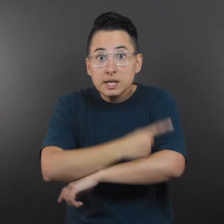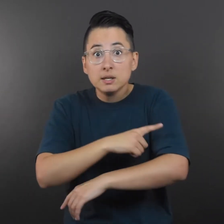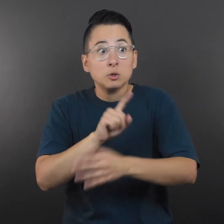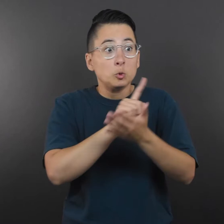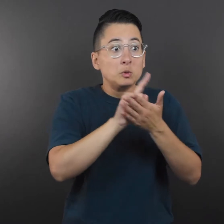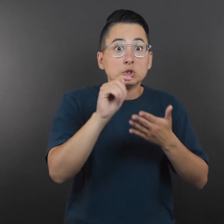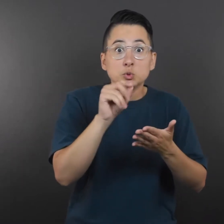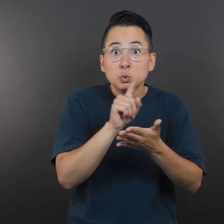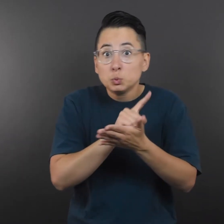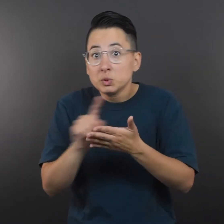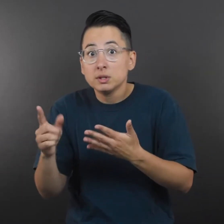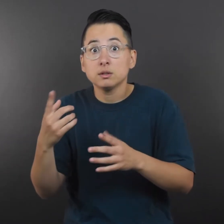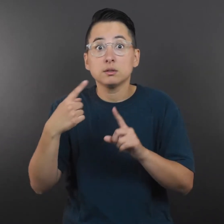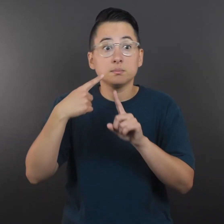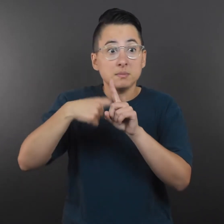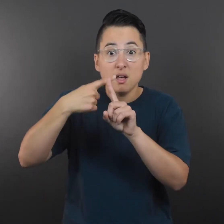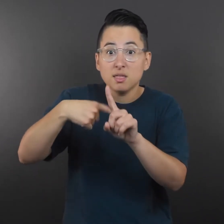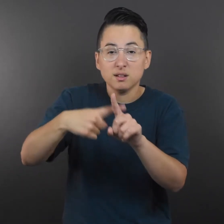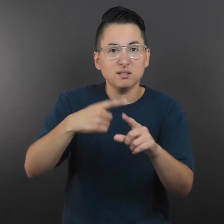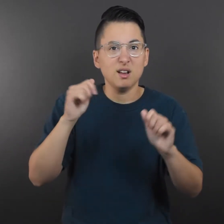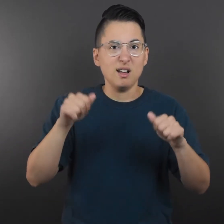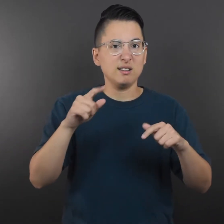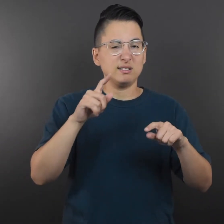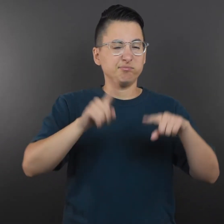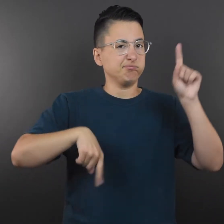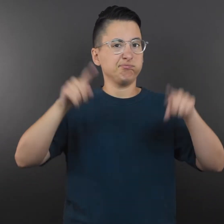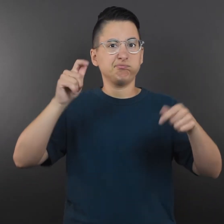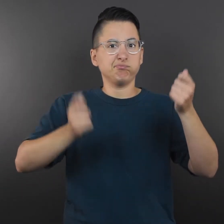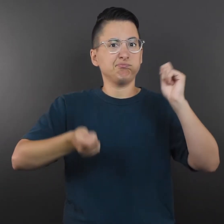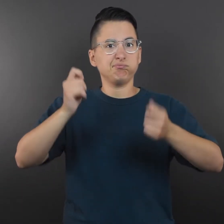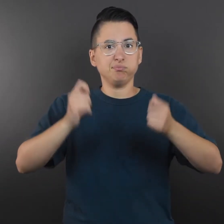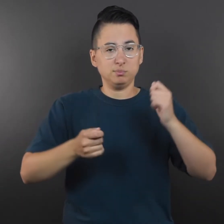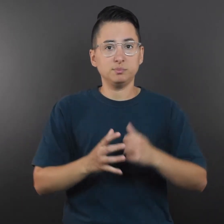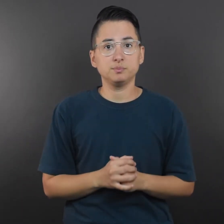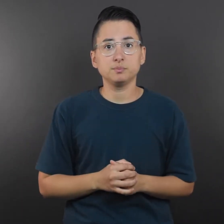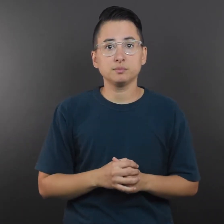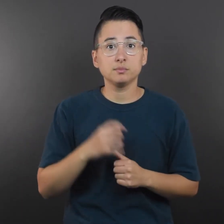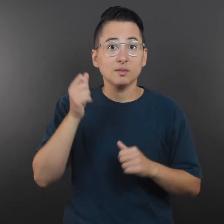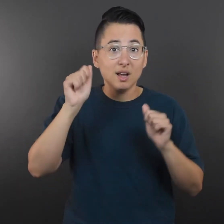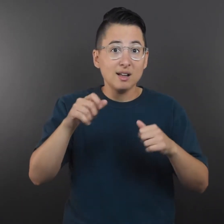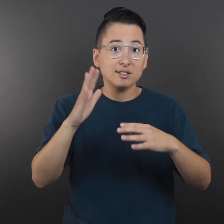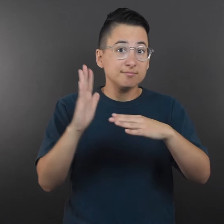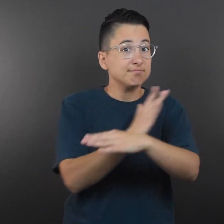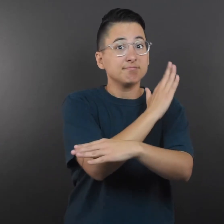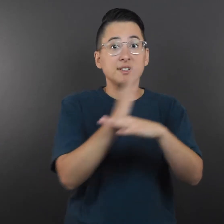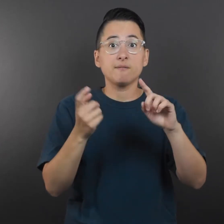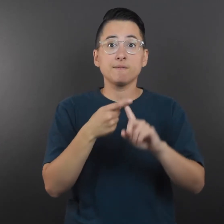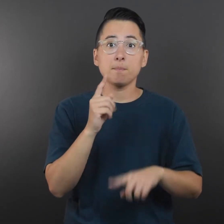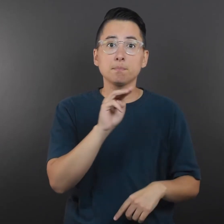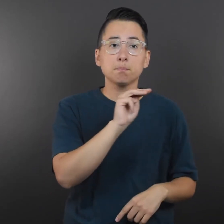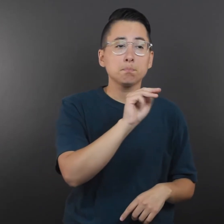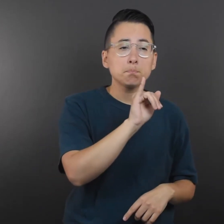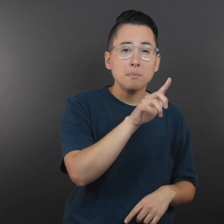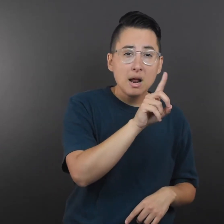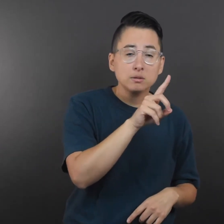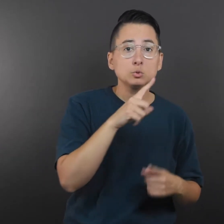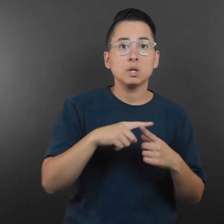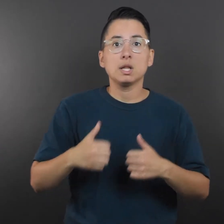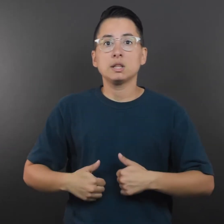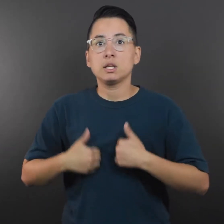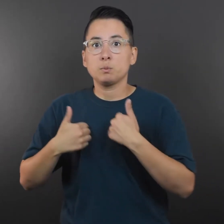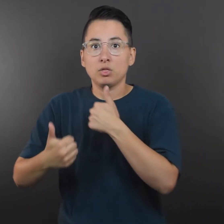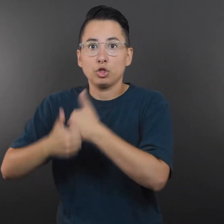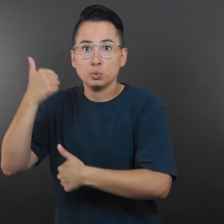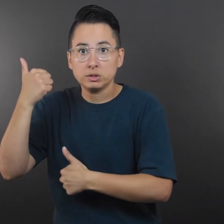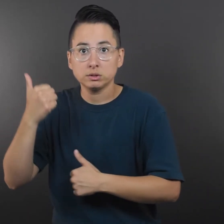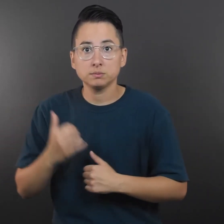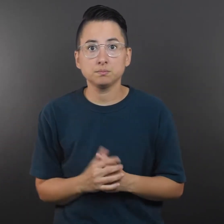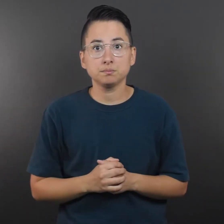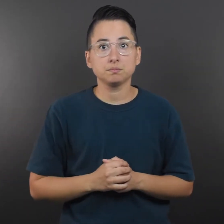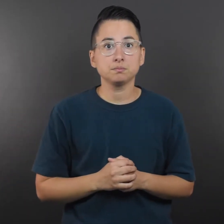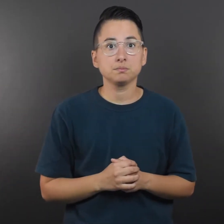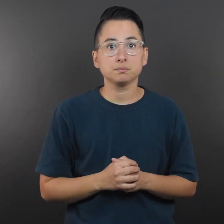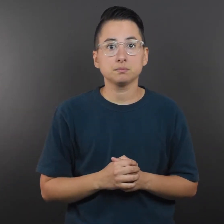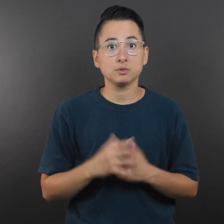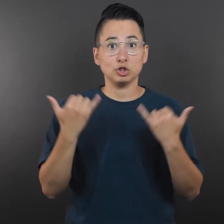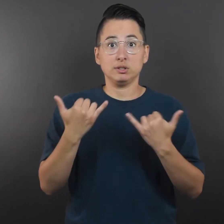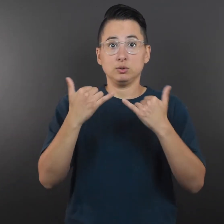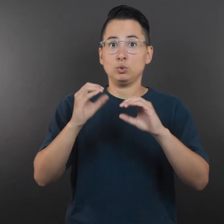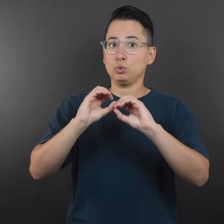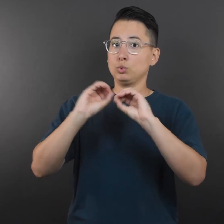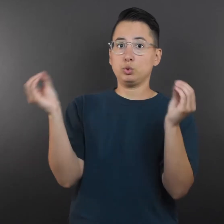can vary from mild to life threatening There is currently no cure for asthma, but it is